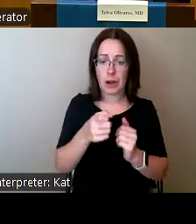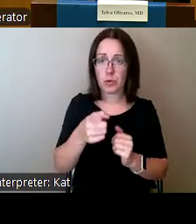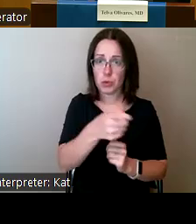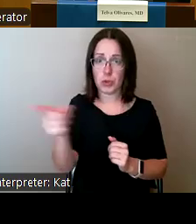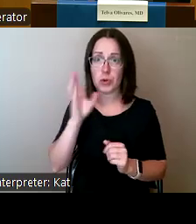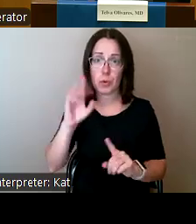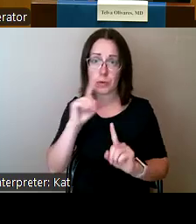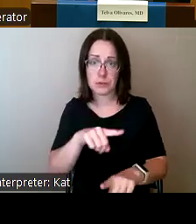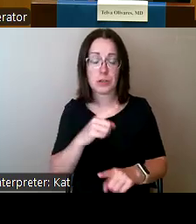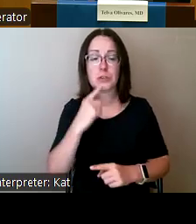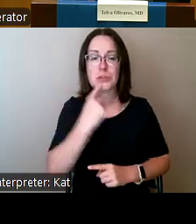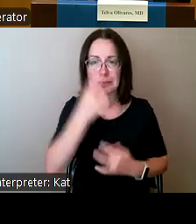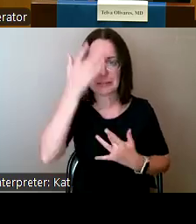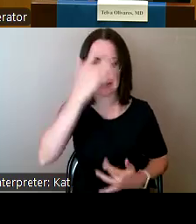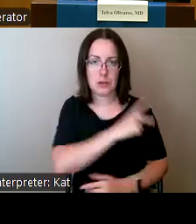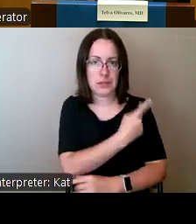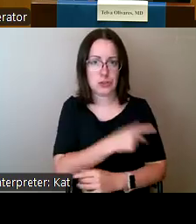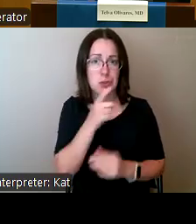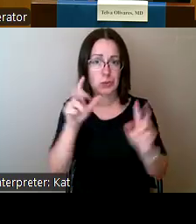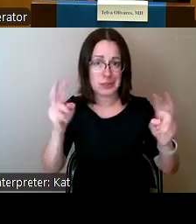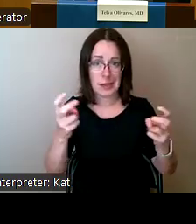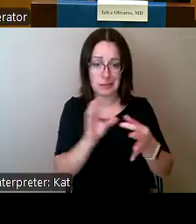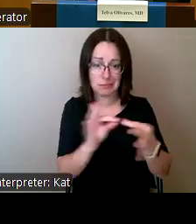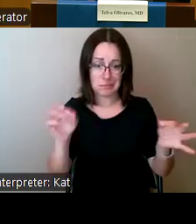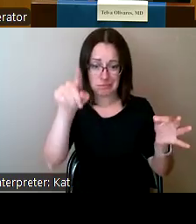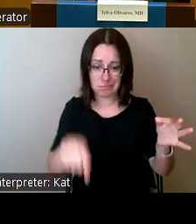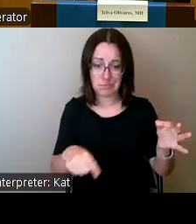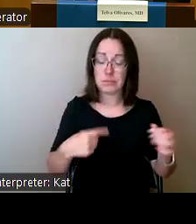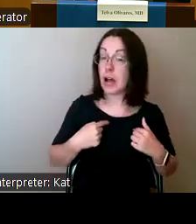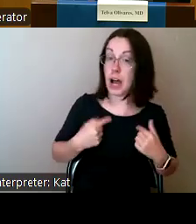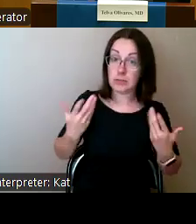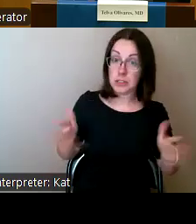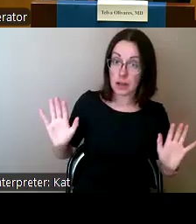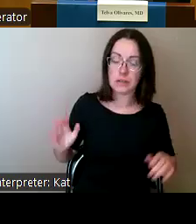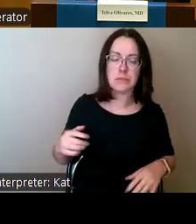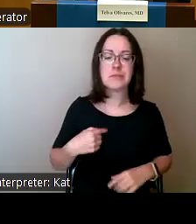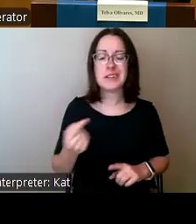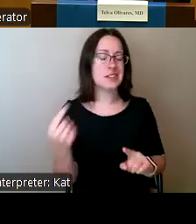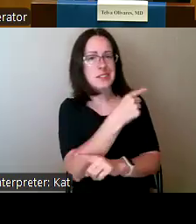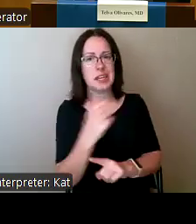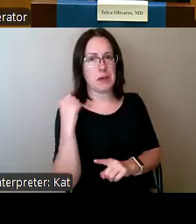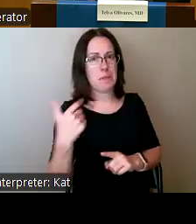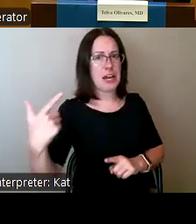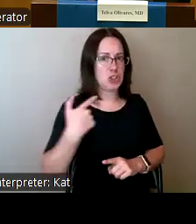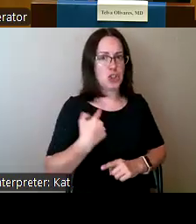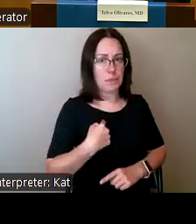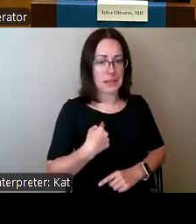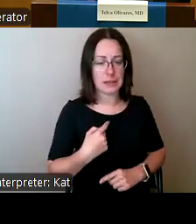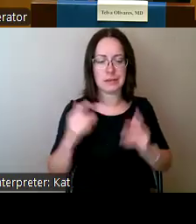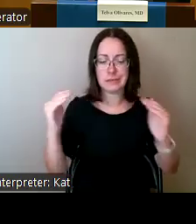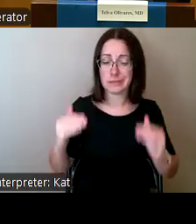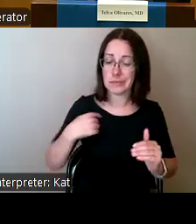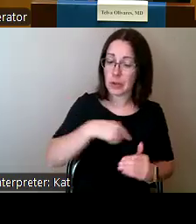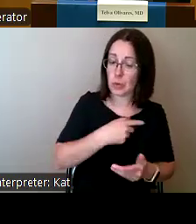real quotes. I'm done. Take me behind the barn and shoot me. We treat our dogs better than this. Um,